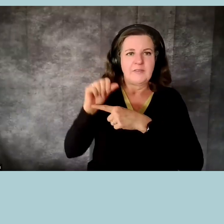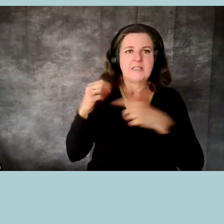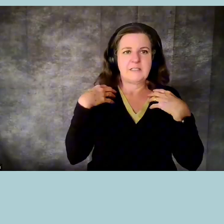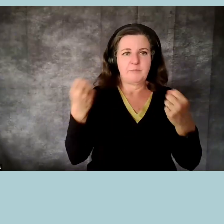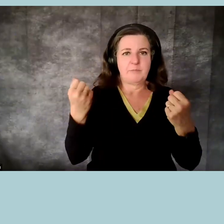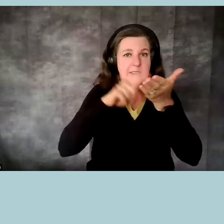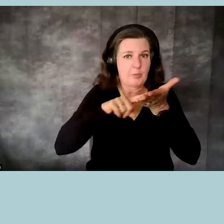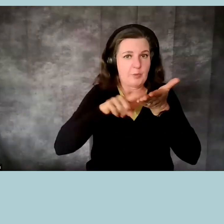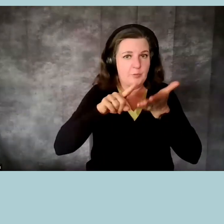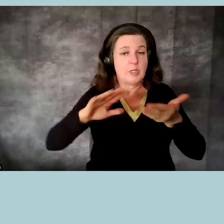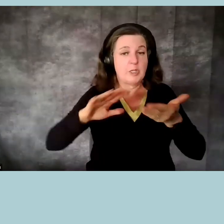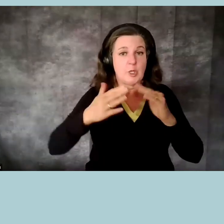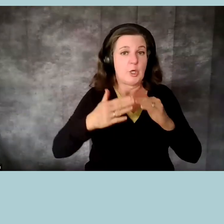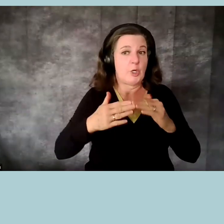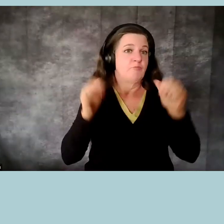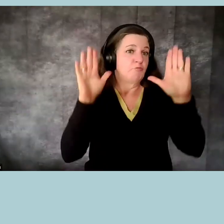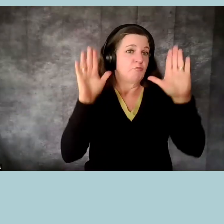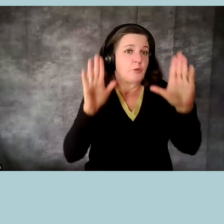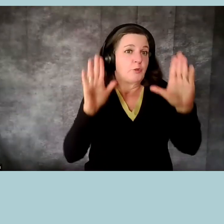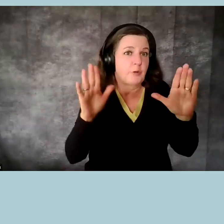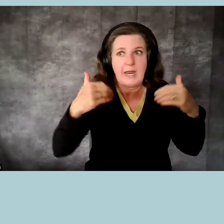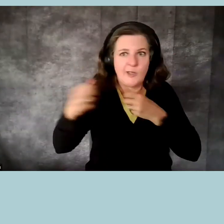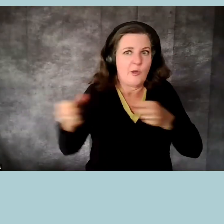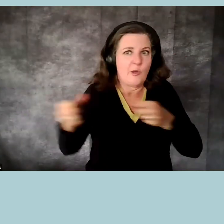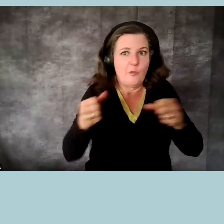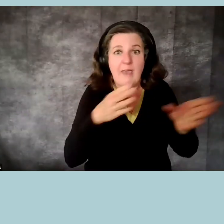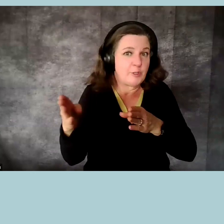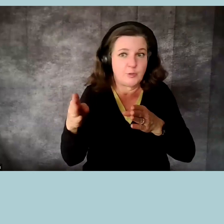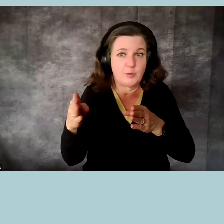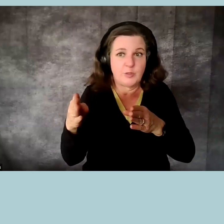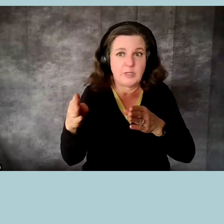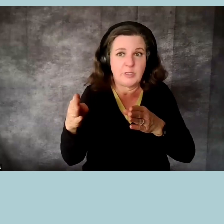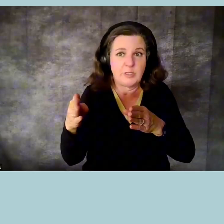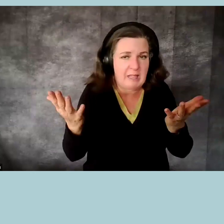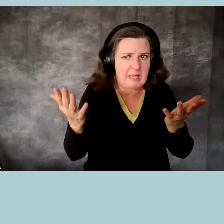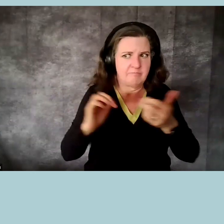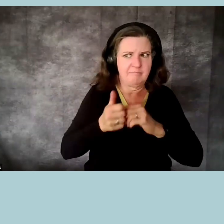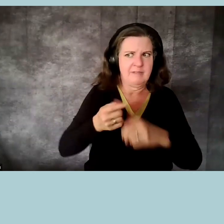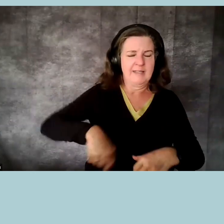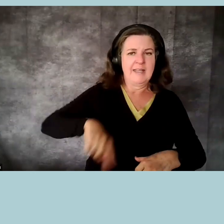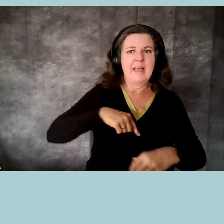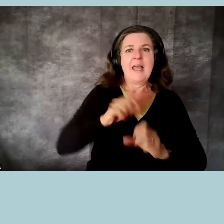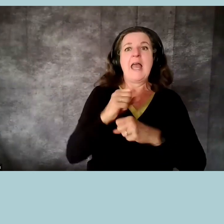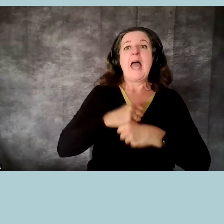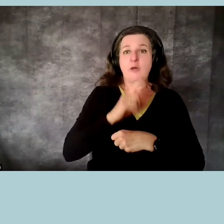this is great that we have this strategic plan, but how do we make sure that it's actually supported